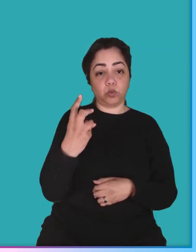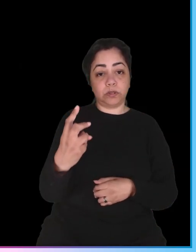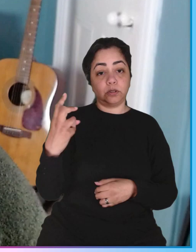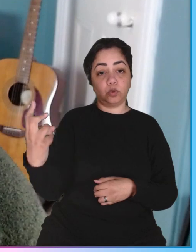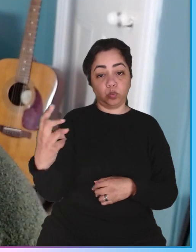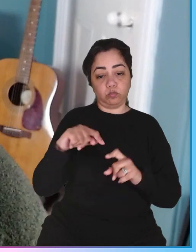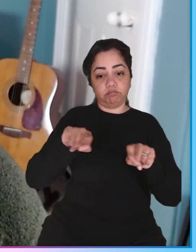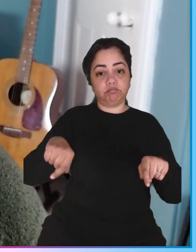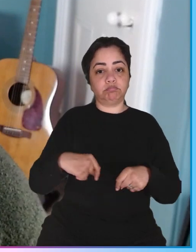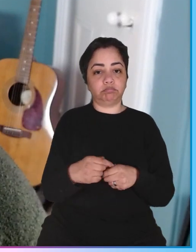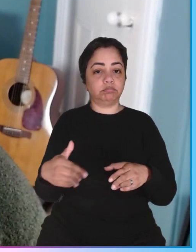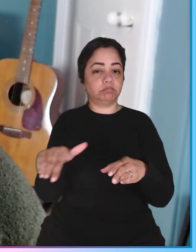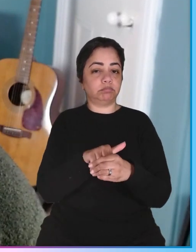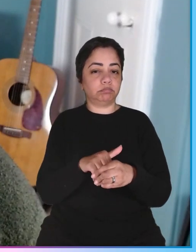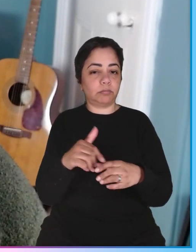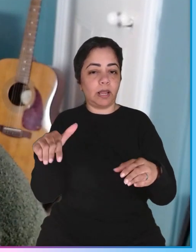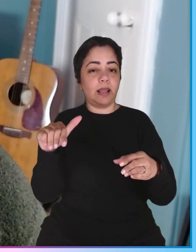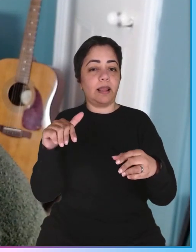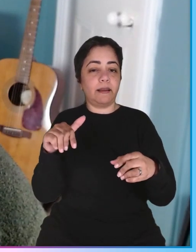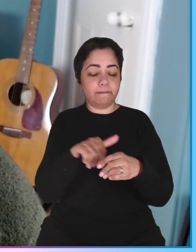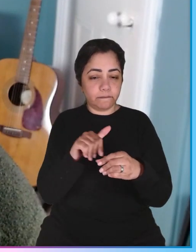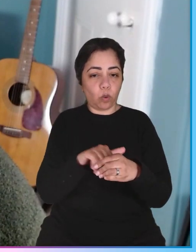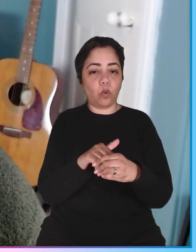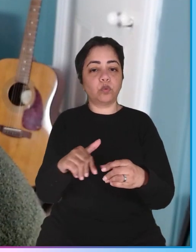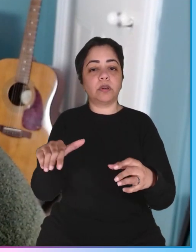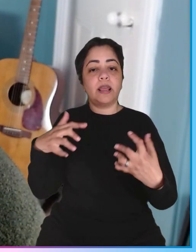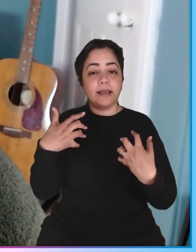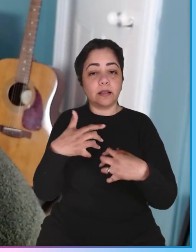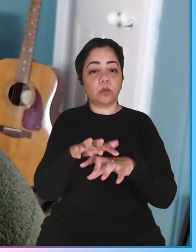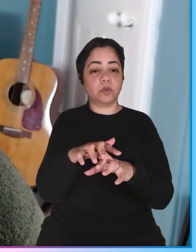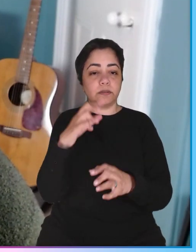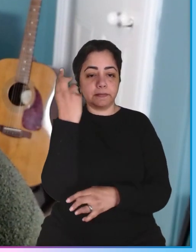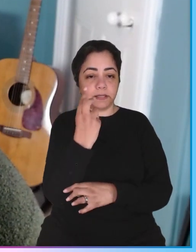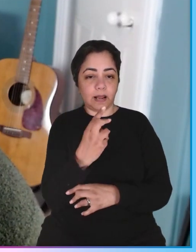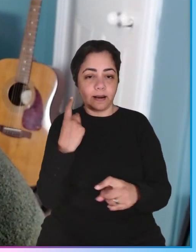A key concern for our focus group arose around the need to have clear signposting